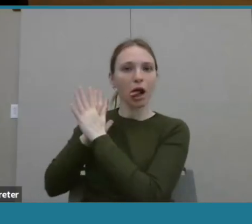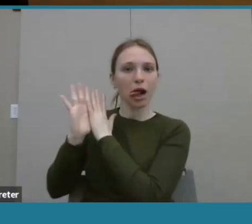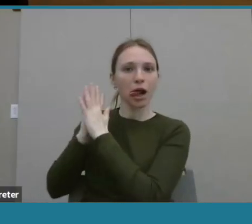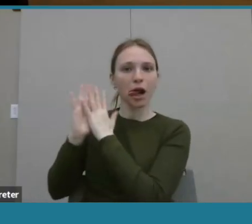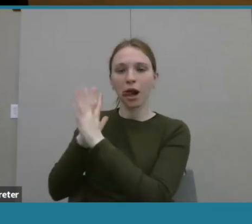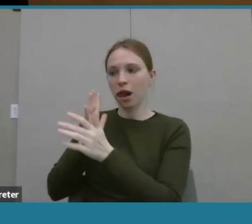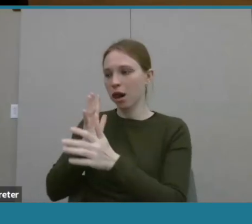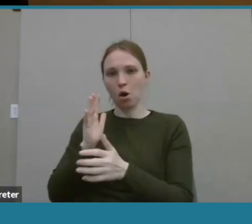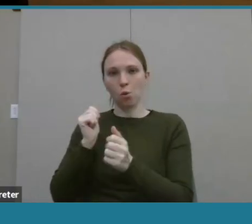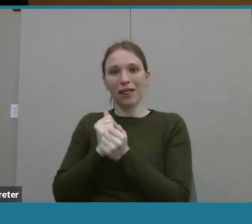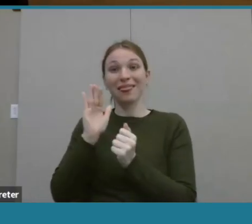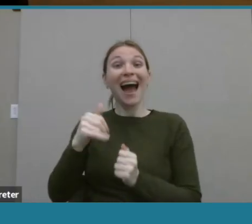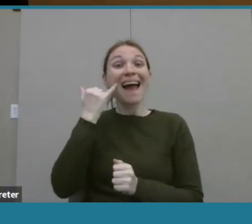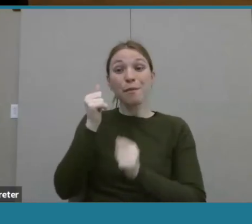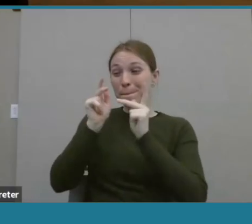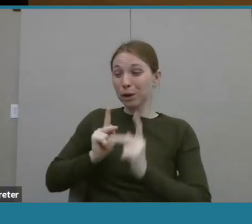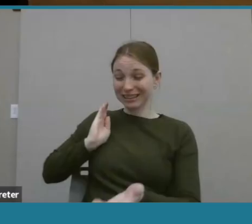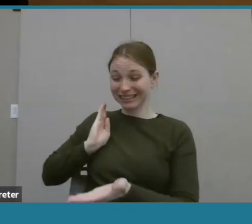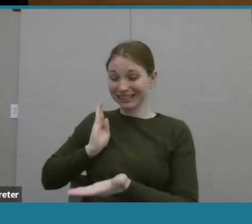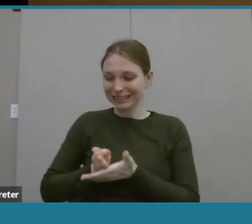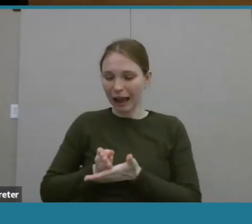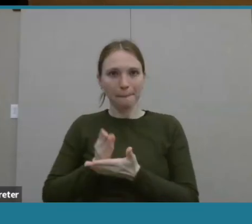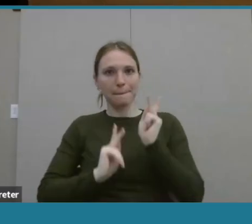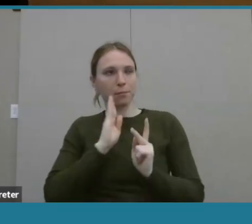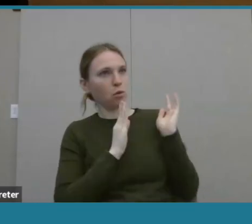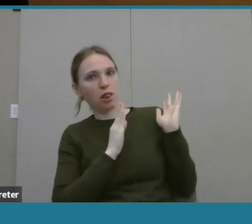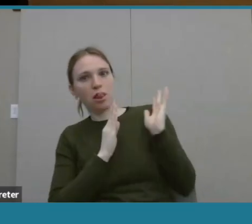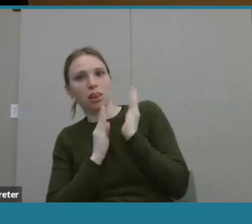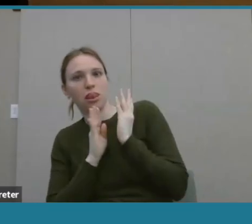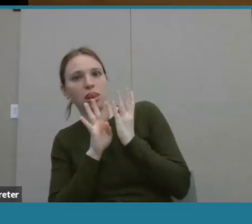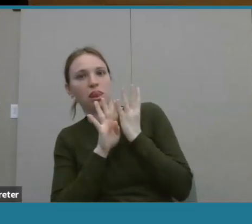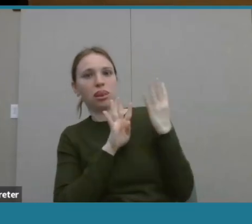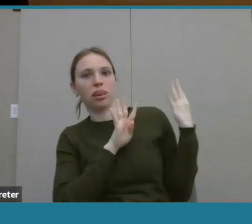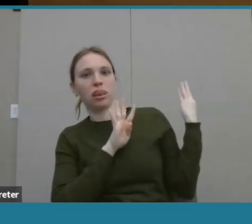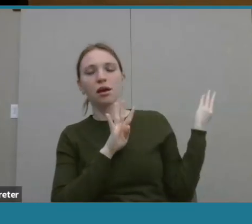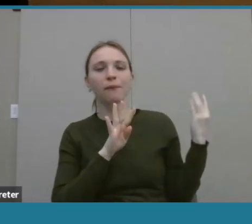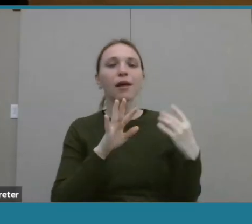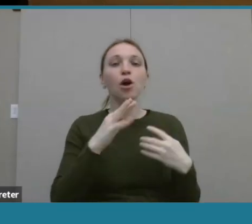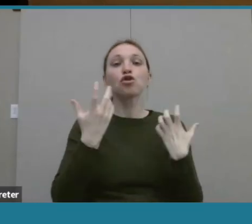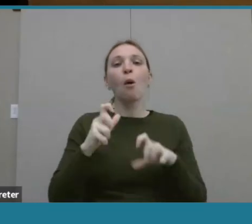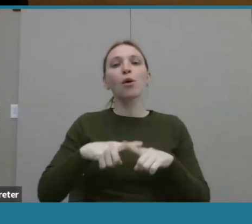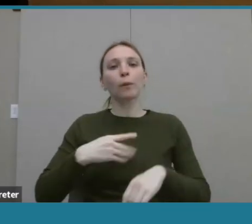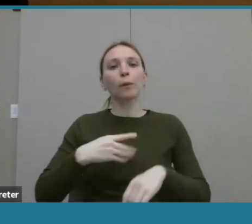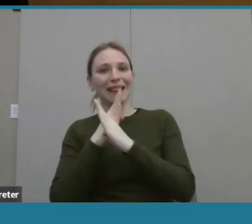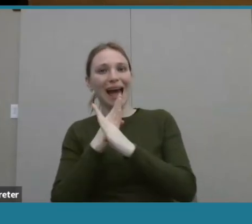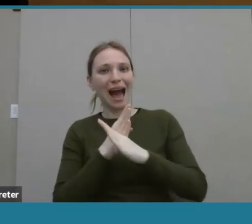that, you're able to interact with that sign without thinking that you're blocking a path or being in somebody's way or being rushed.